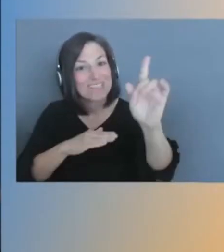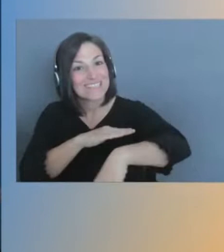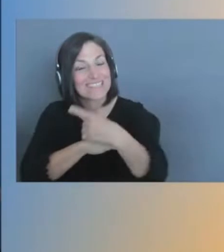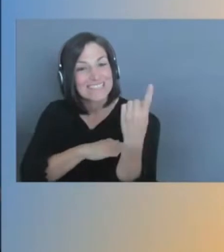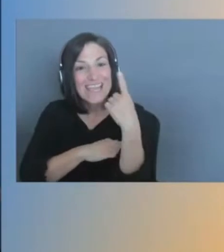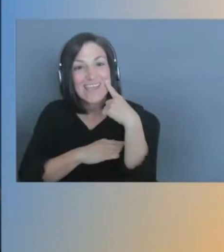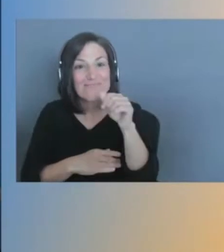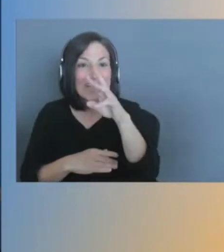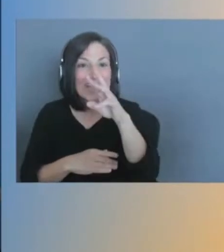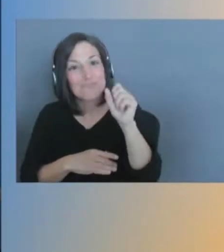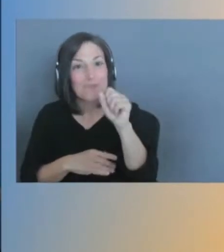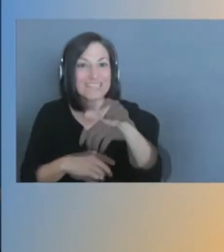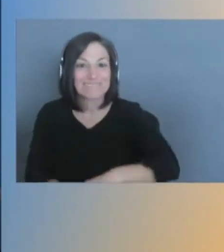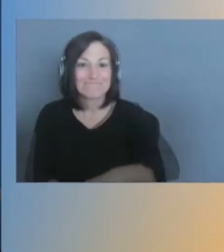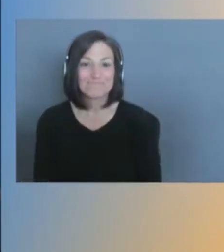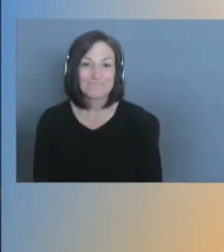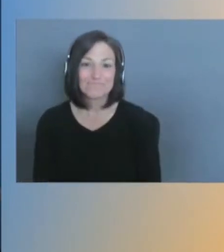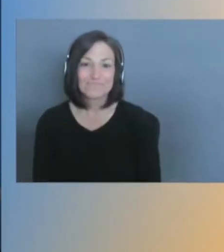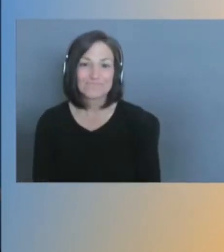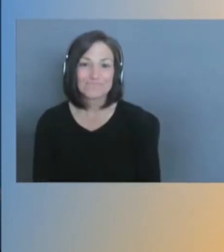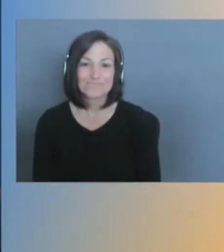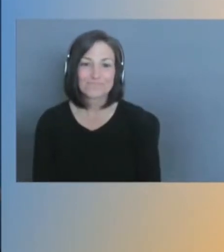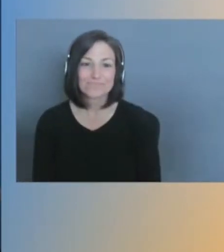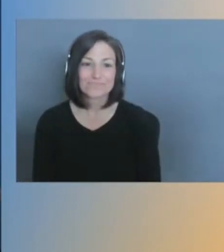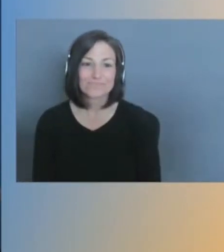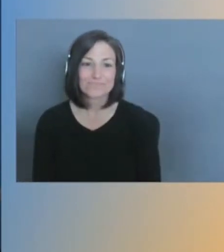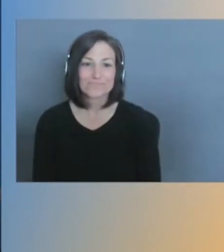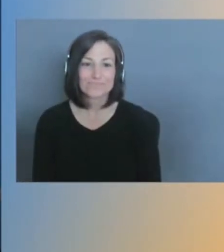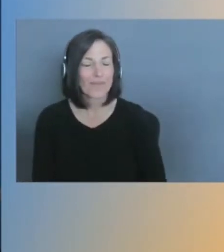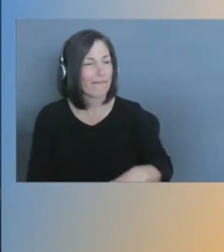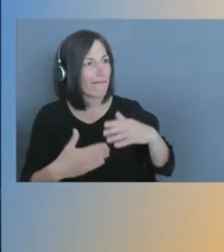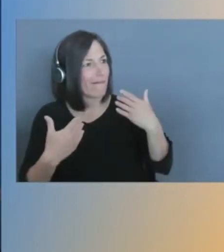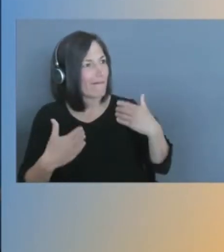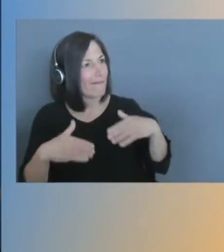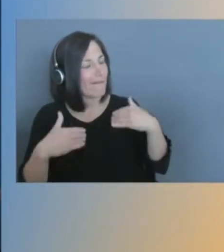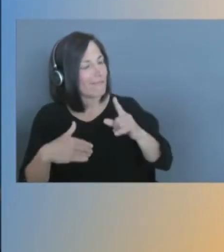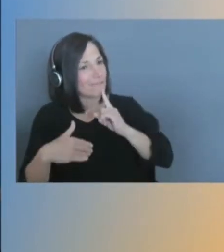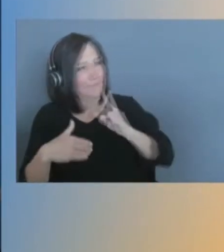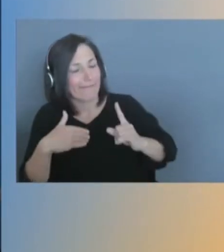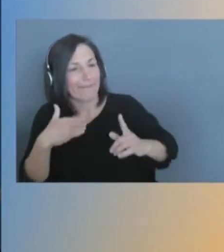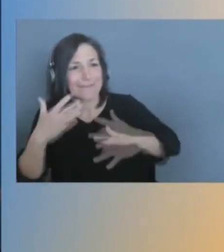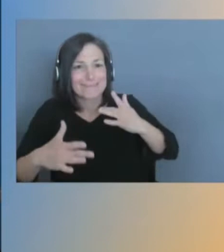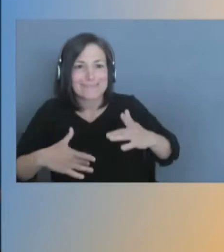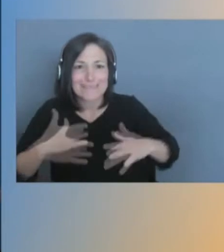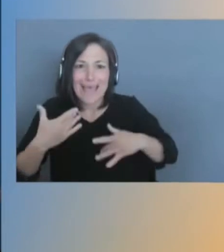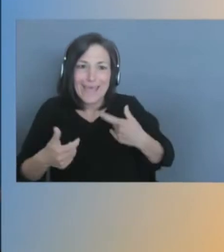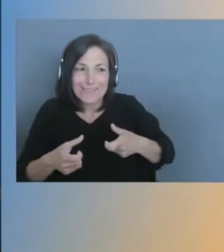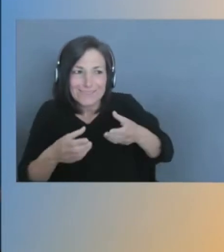Hey Naufal, it was really exciting to hear about the development from Annapurna Labs,